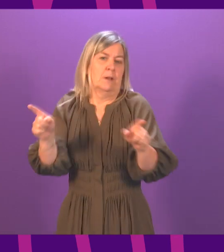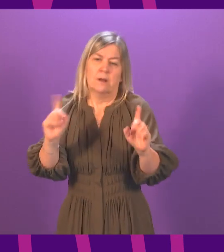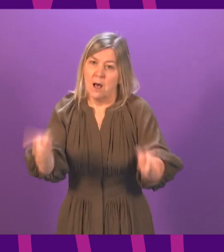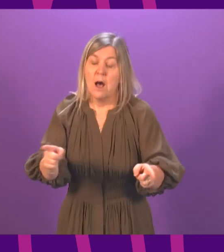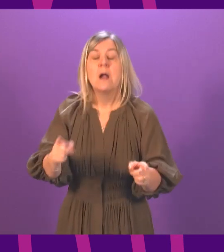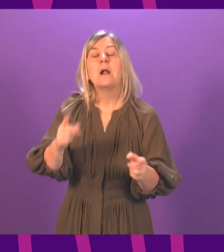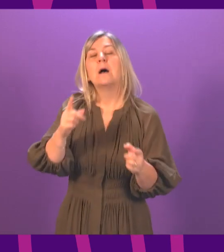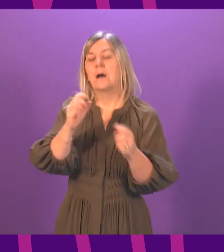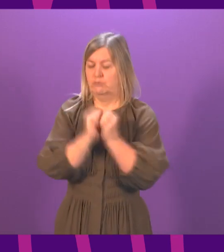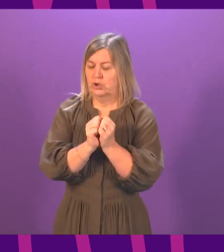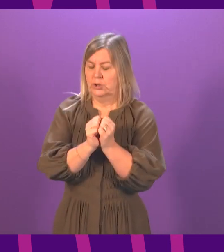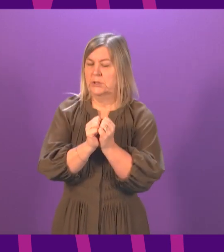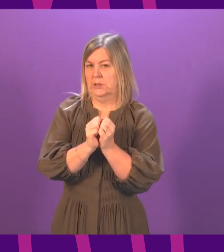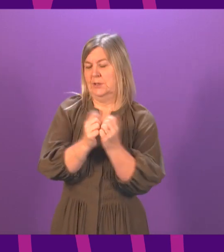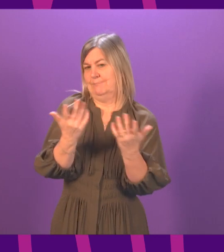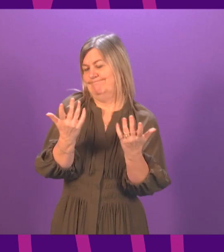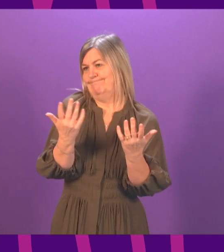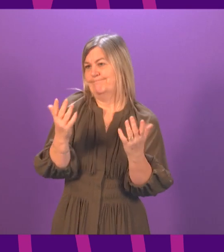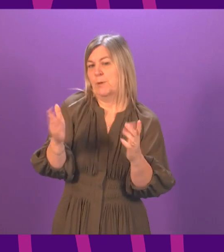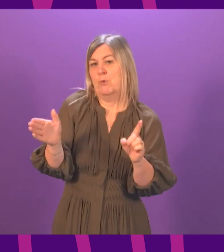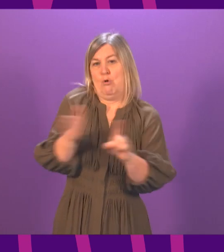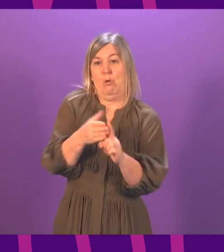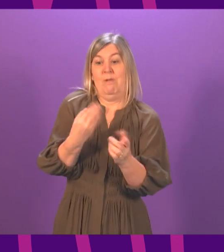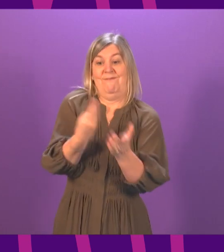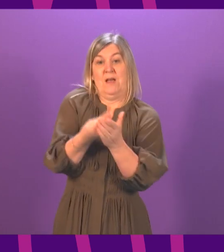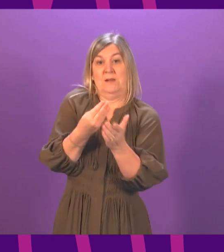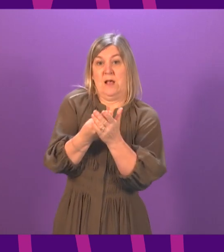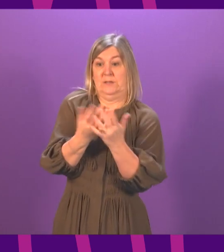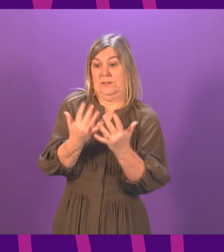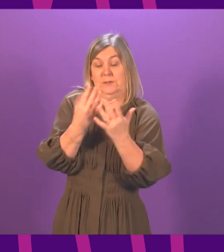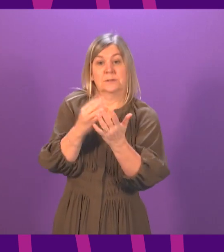has not yet made its way to every business that is experiencing on-going disruption.